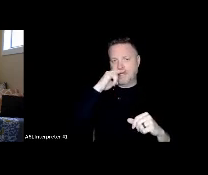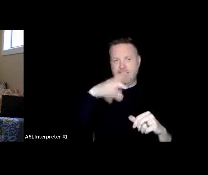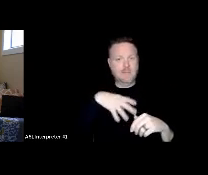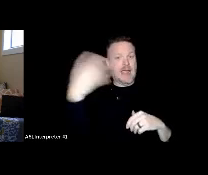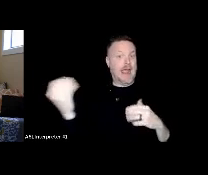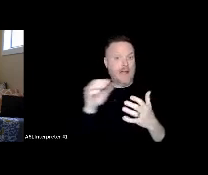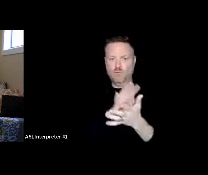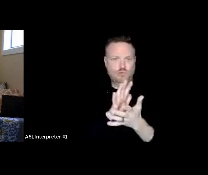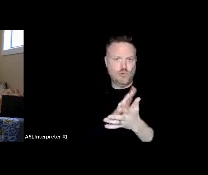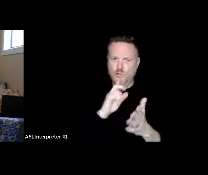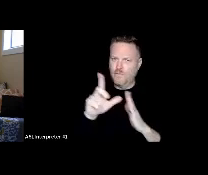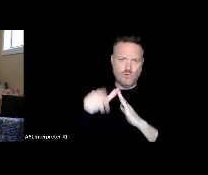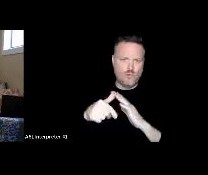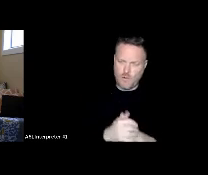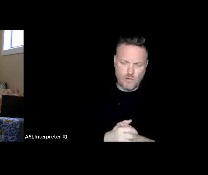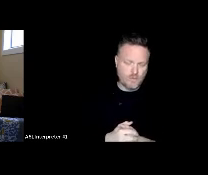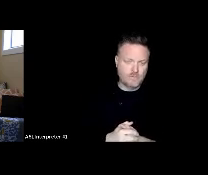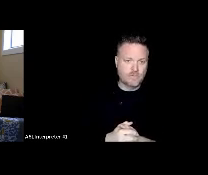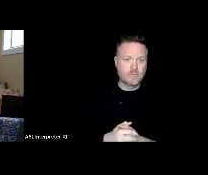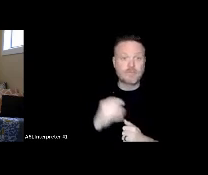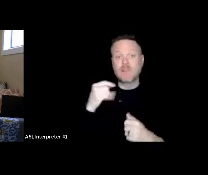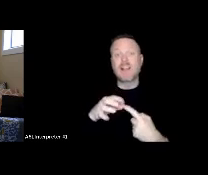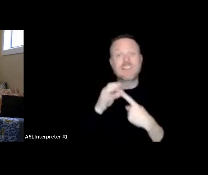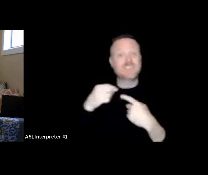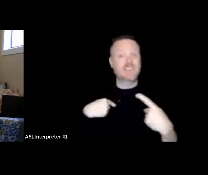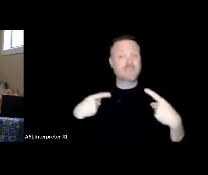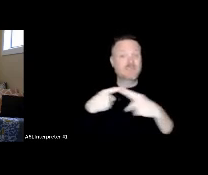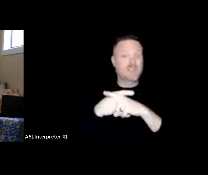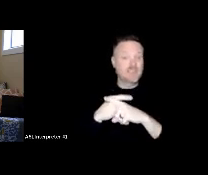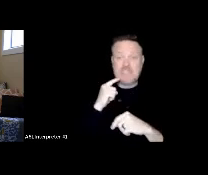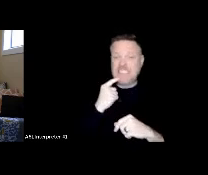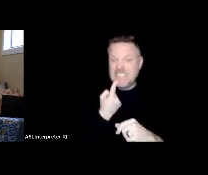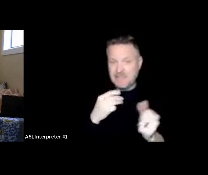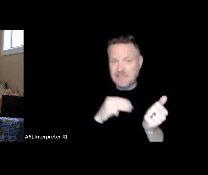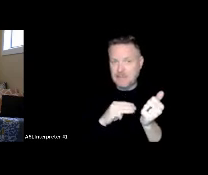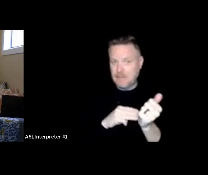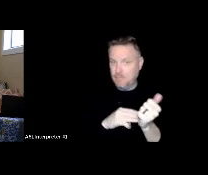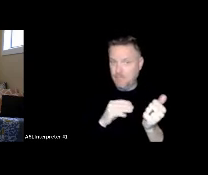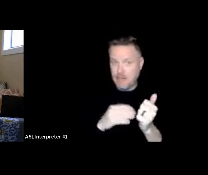so long. Unless there's a counterindication of a serious medical condition, we do want kids to be